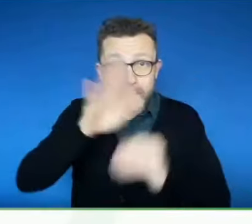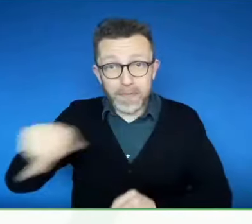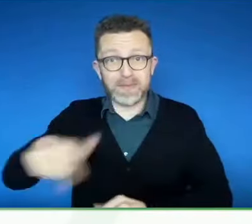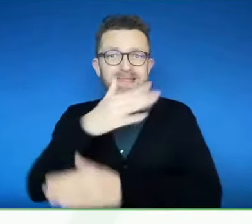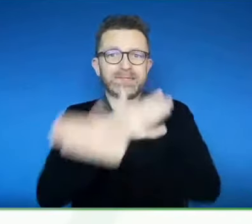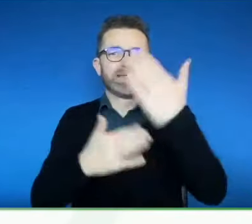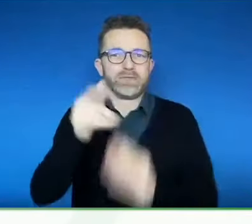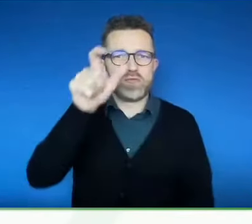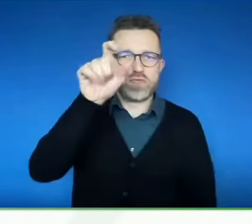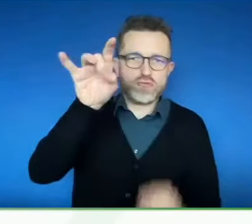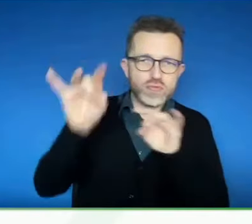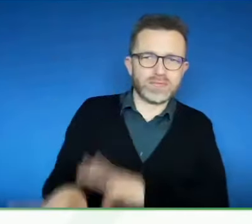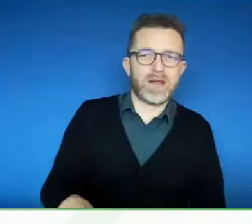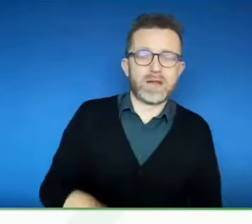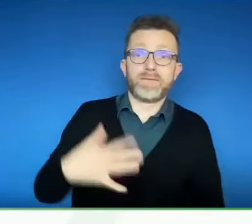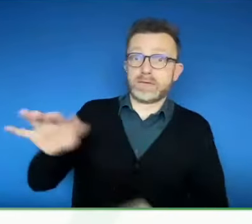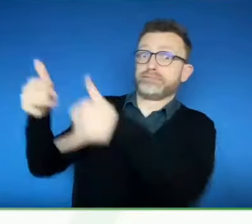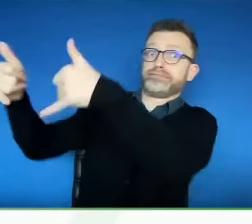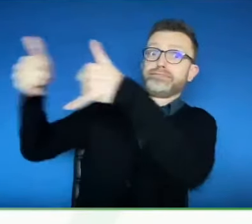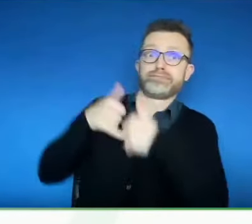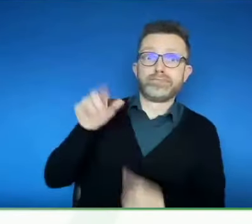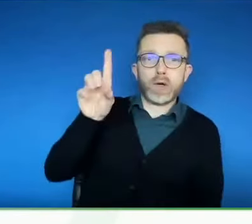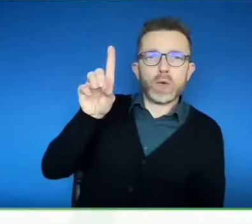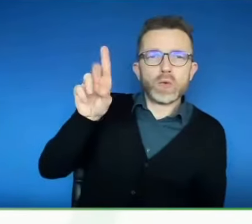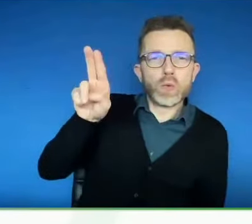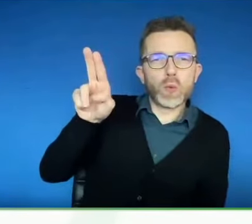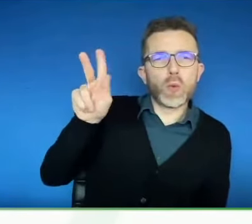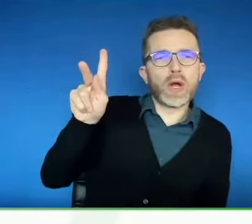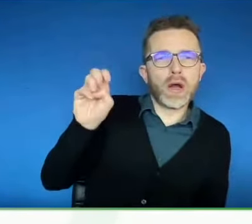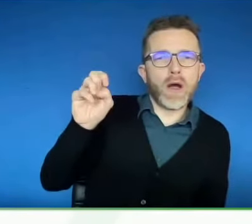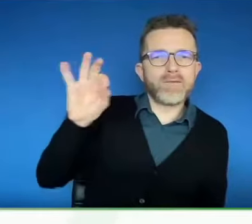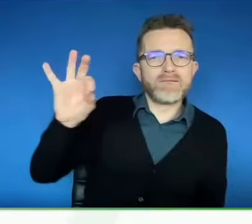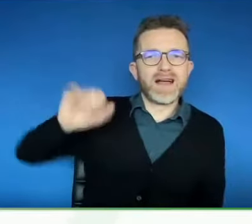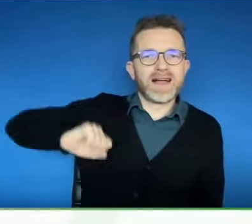That has not seen or worked with, that's just contact 11% of